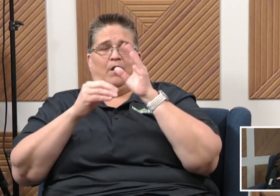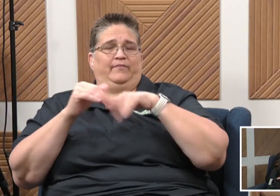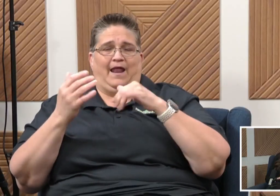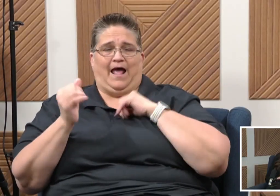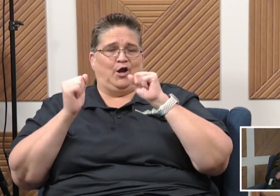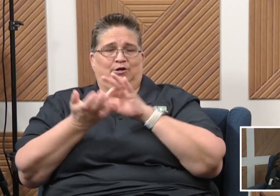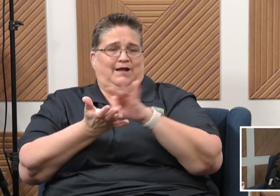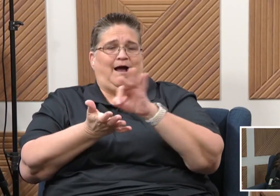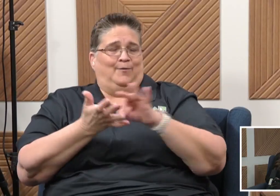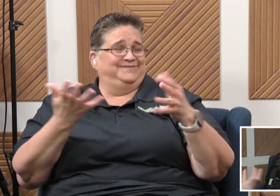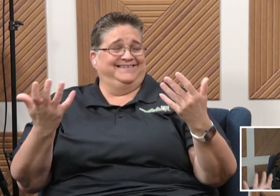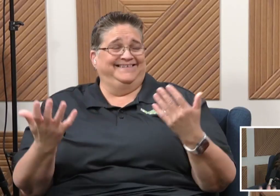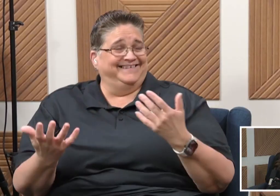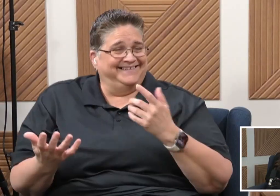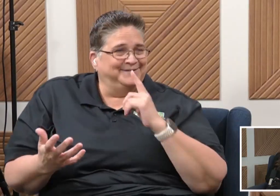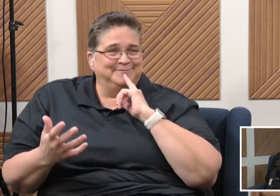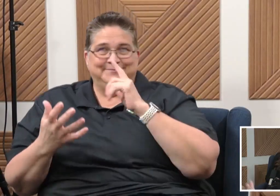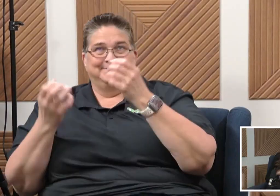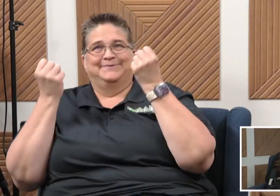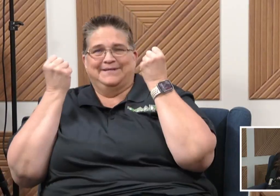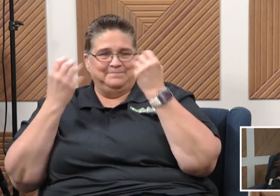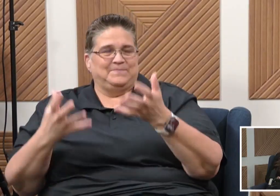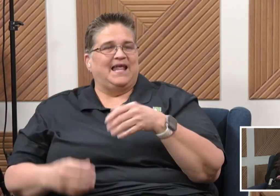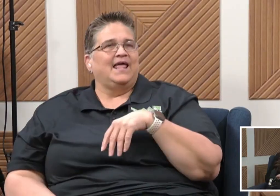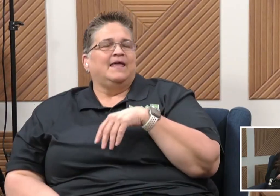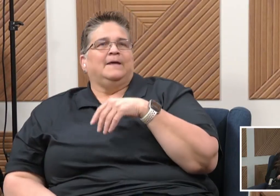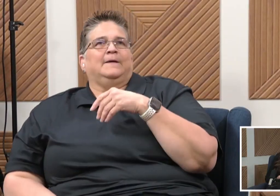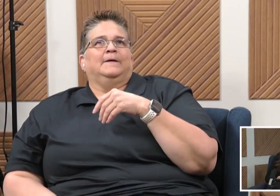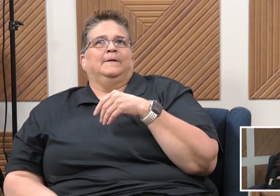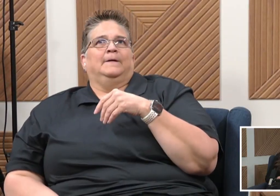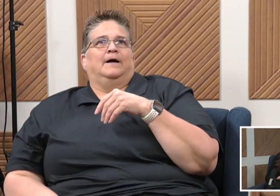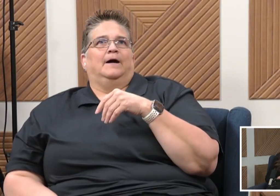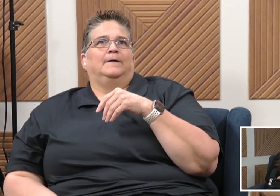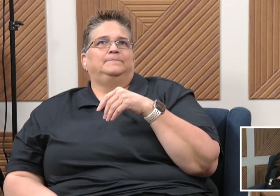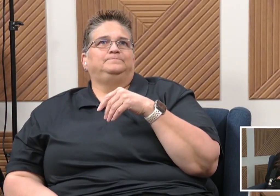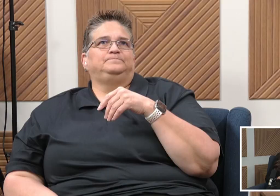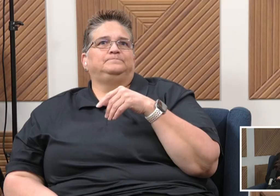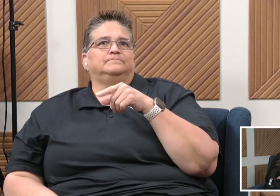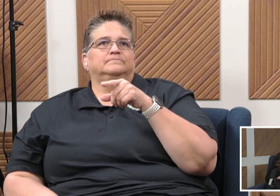I mean, more than I could possibly count. There were just so many. Deservedly so, yeah.